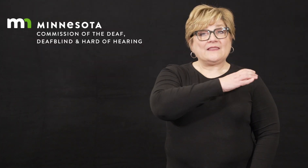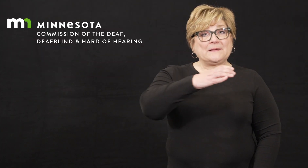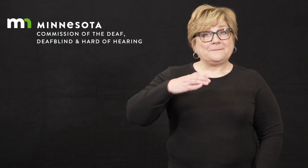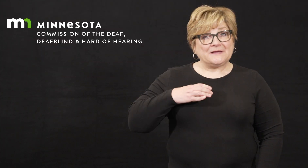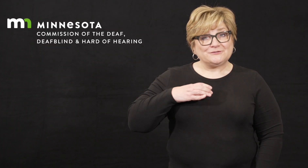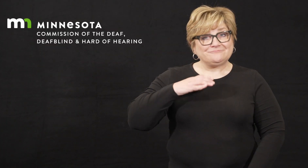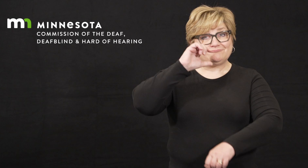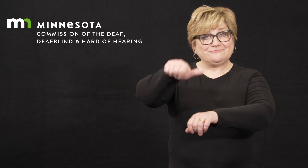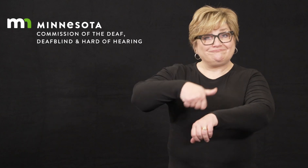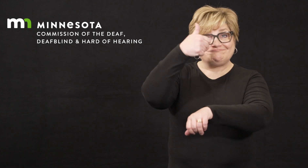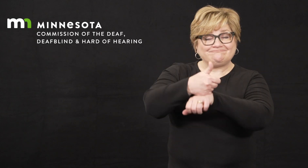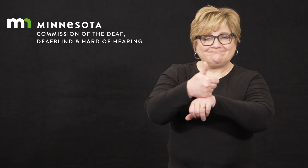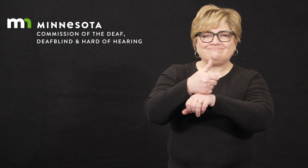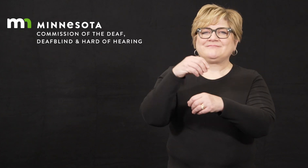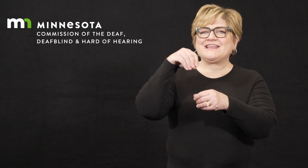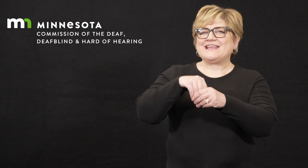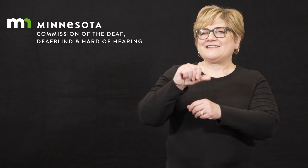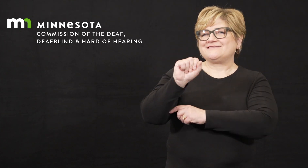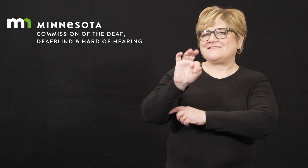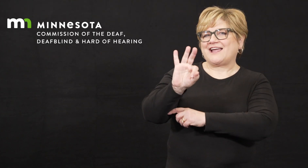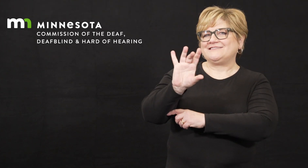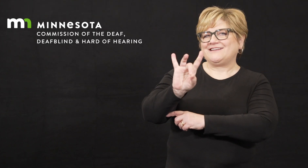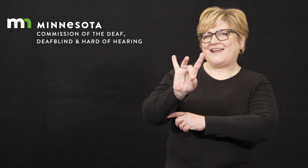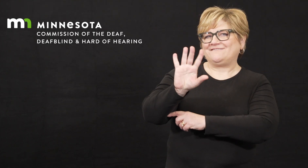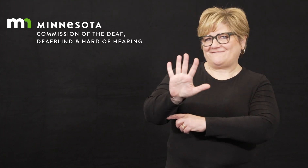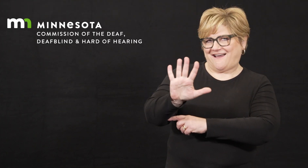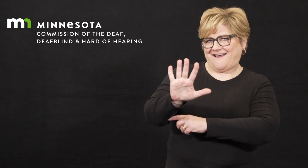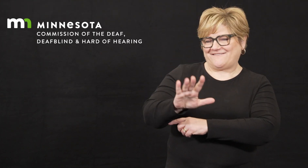The Commission was created in 1985.